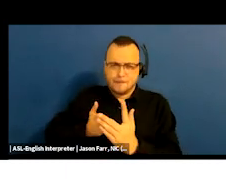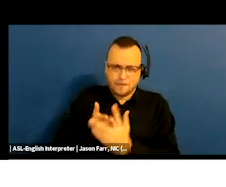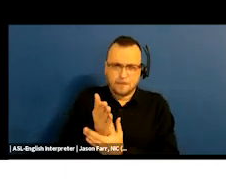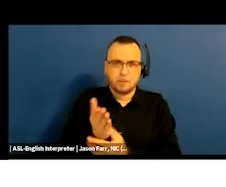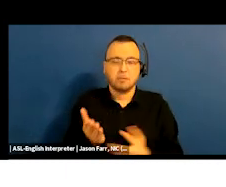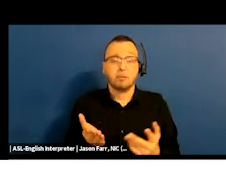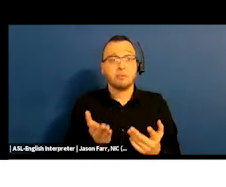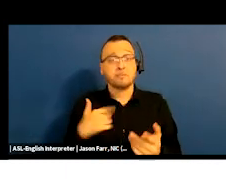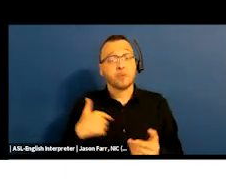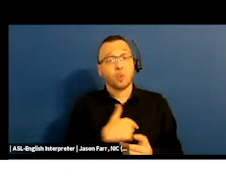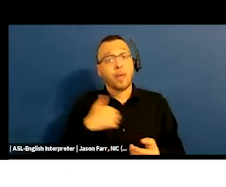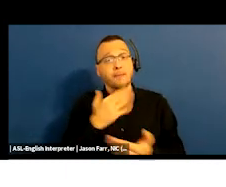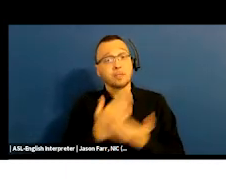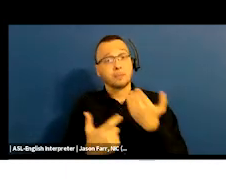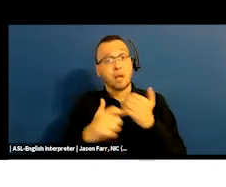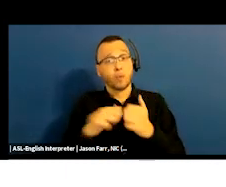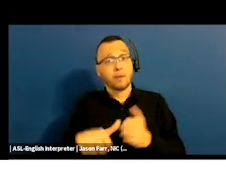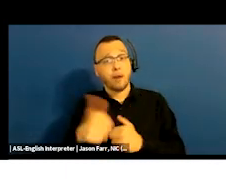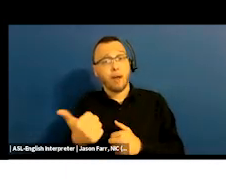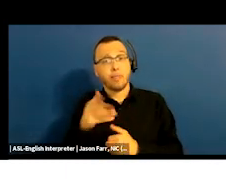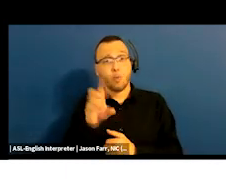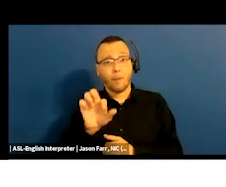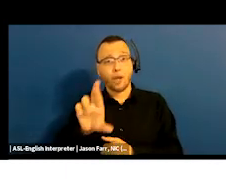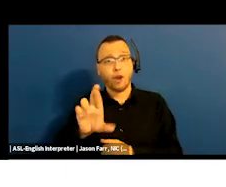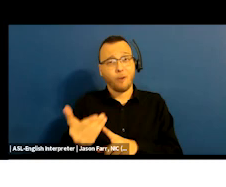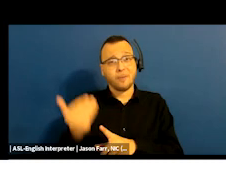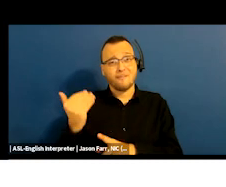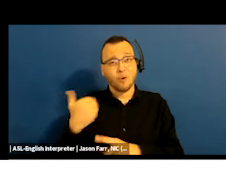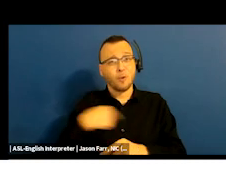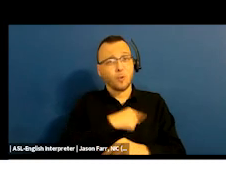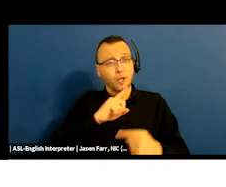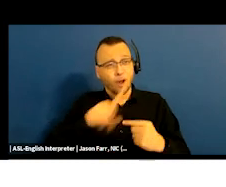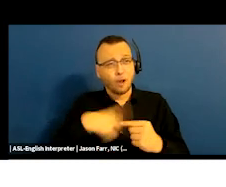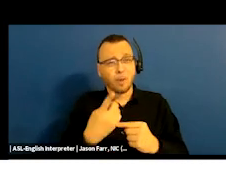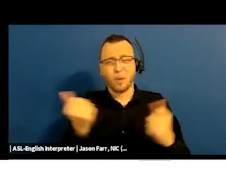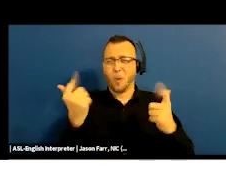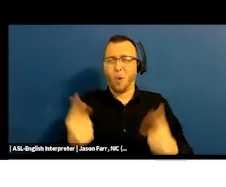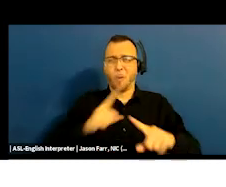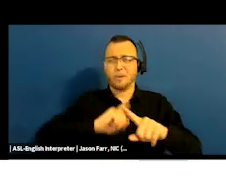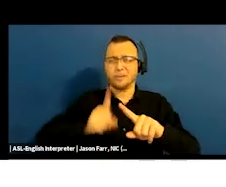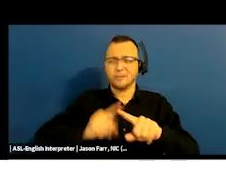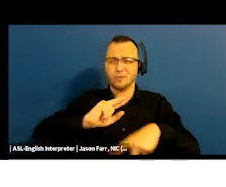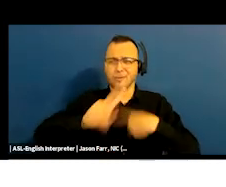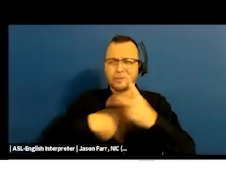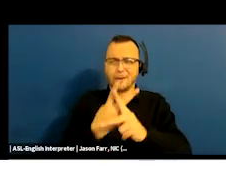and how can I maintain that sort of trauma-informed, compassionate approach to, and with my clients,